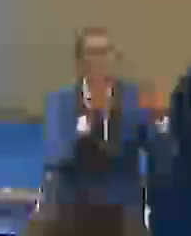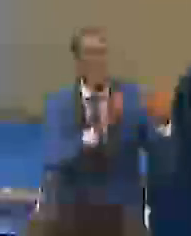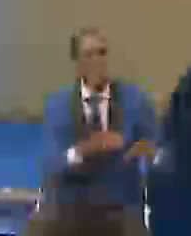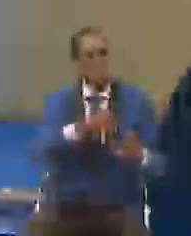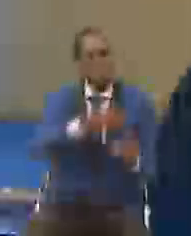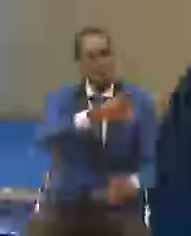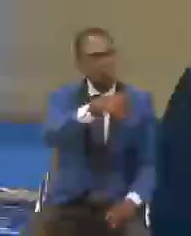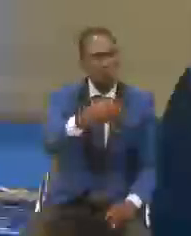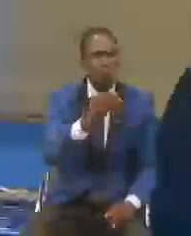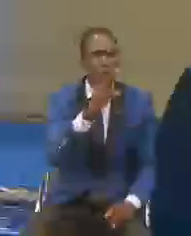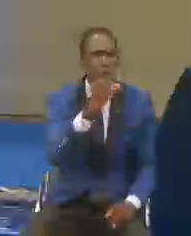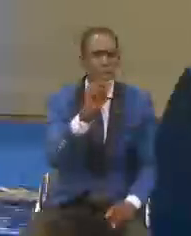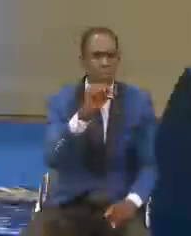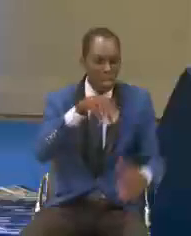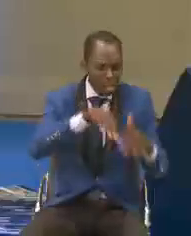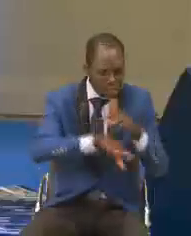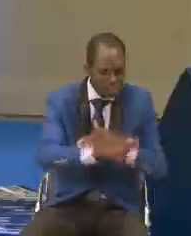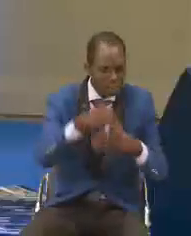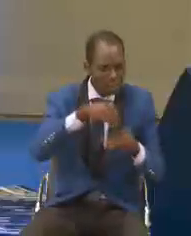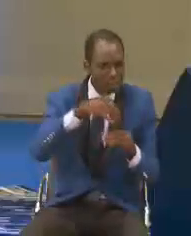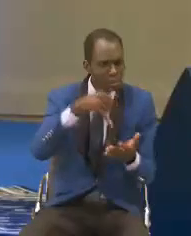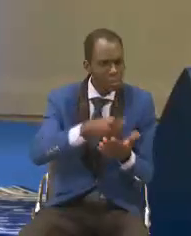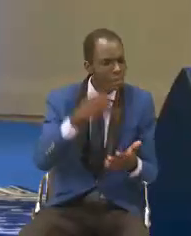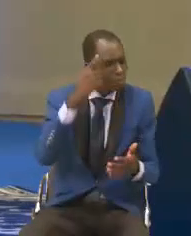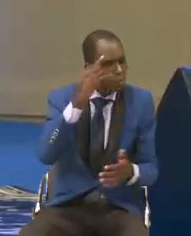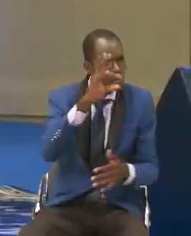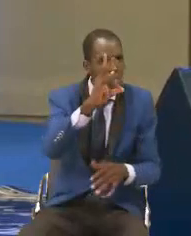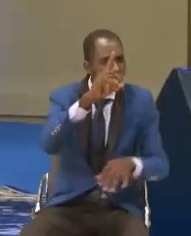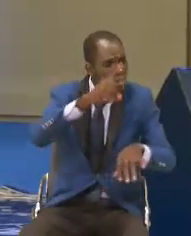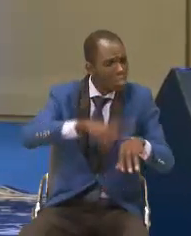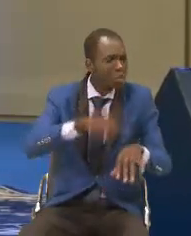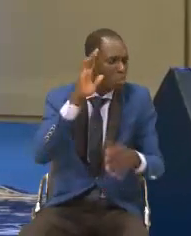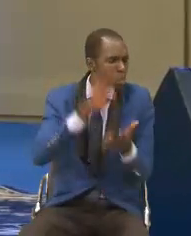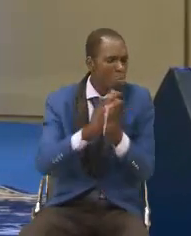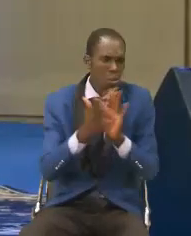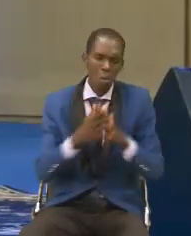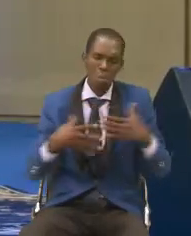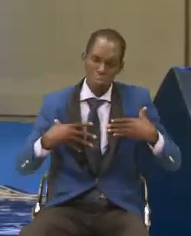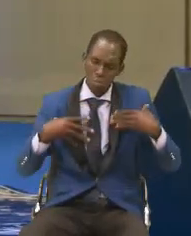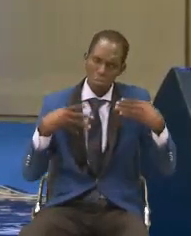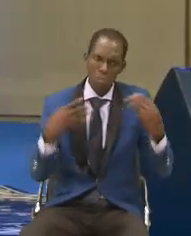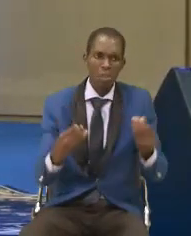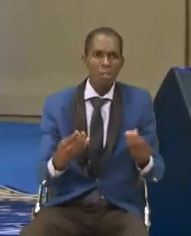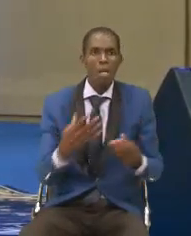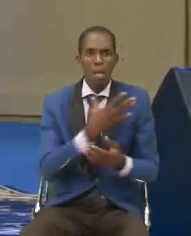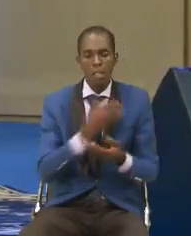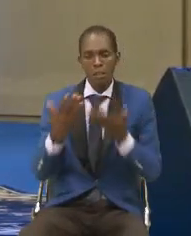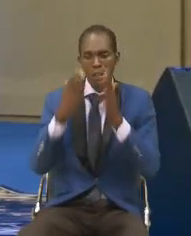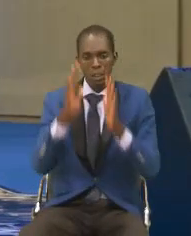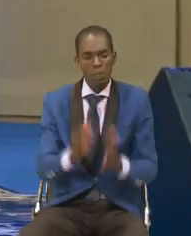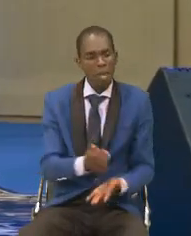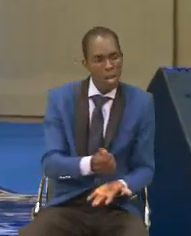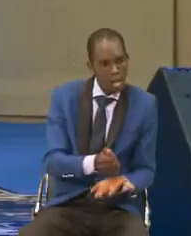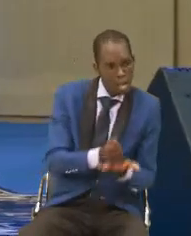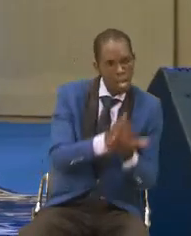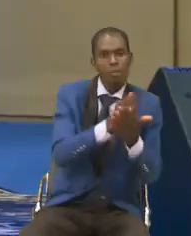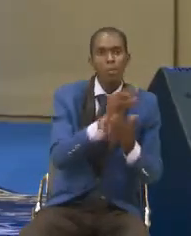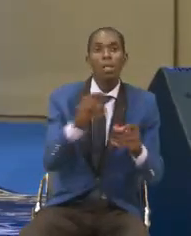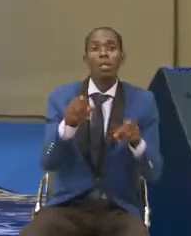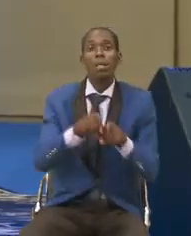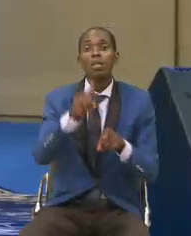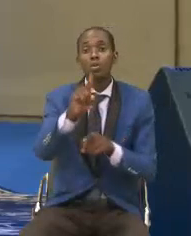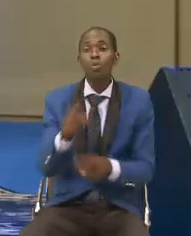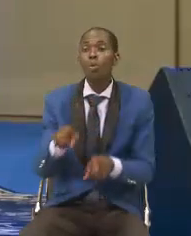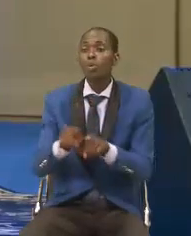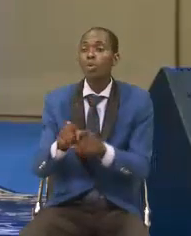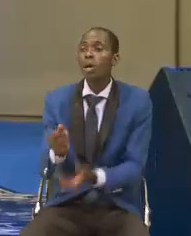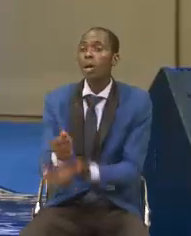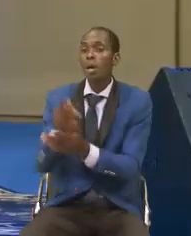go to jordan dip yourself seven times and you will be well and then those servants they helped him